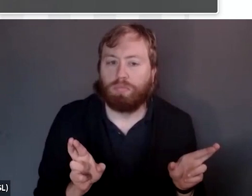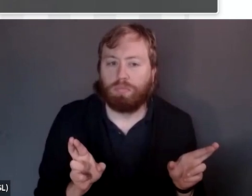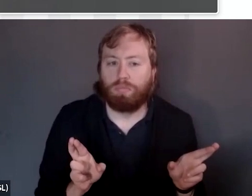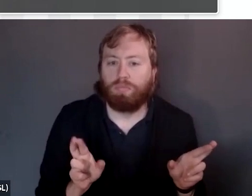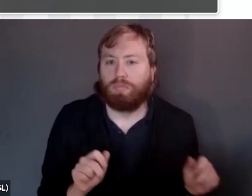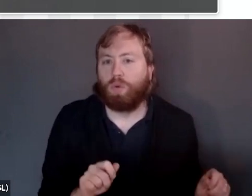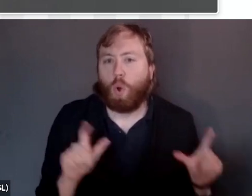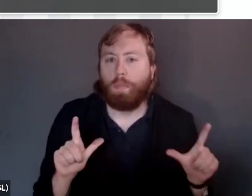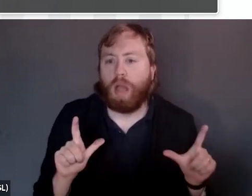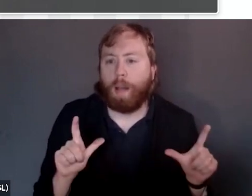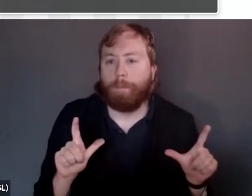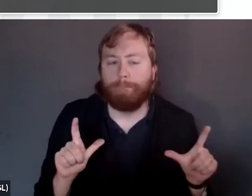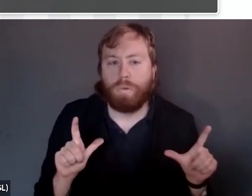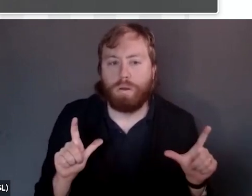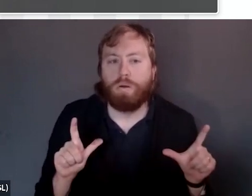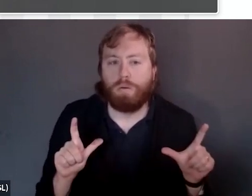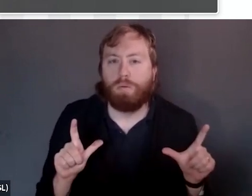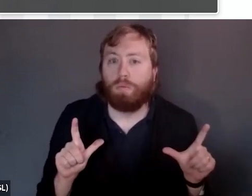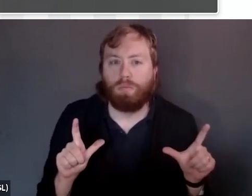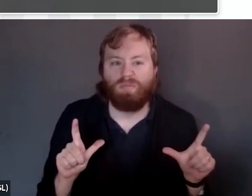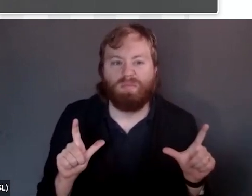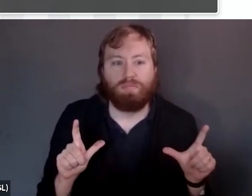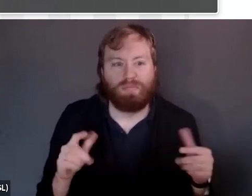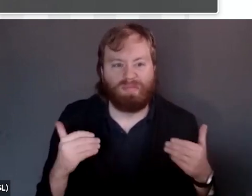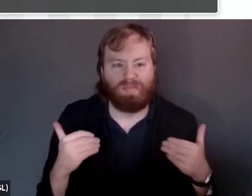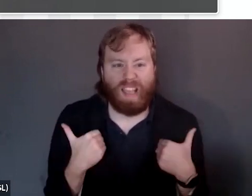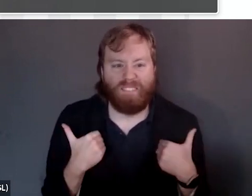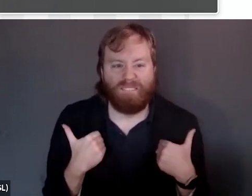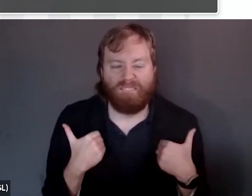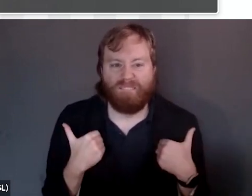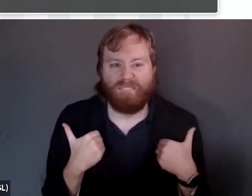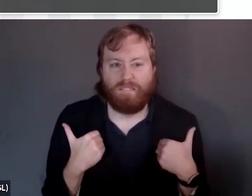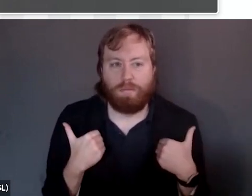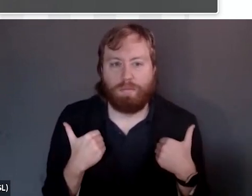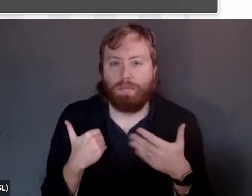on my screen that has the screen reader text in it. Personally, I don't like to hear it reading at me